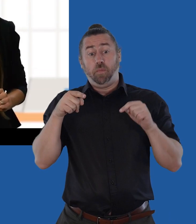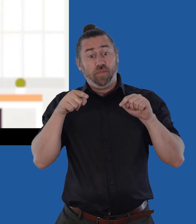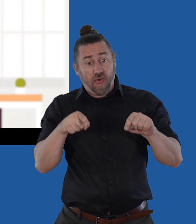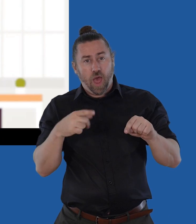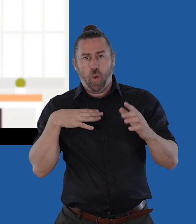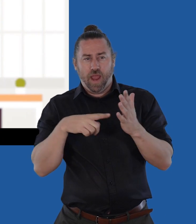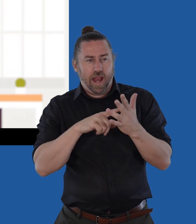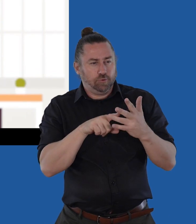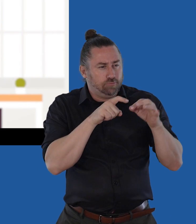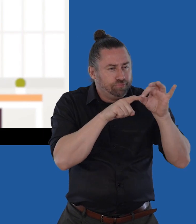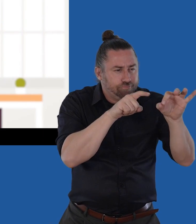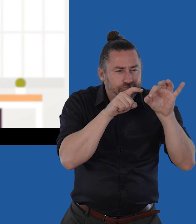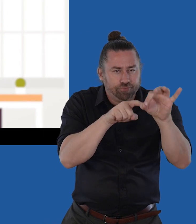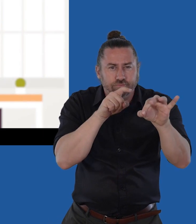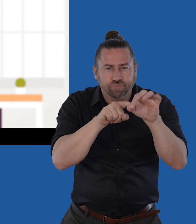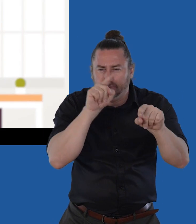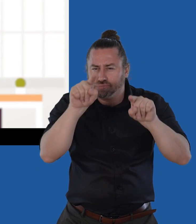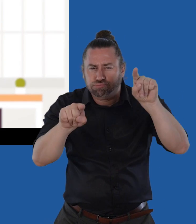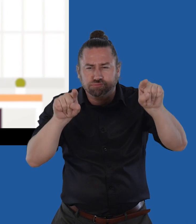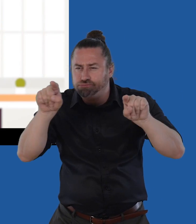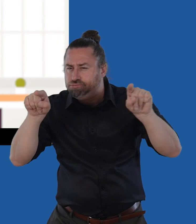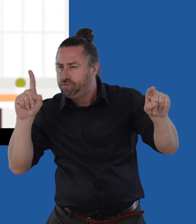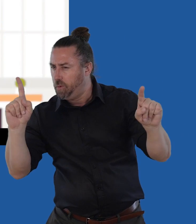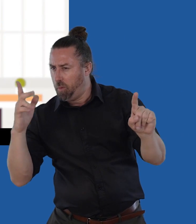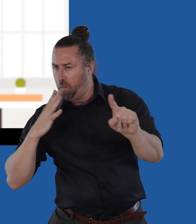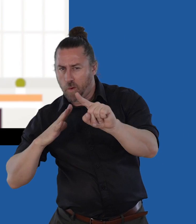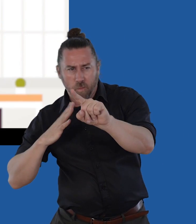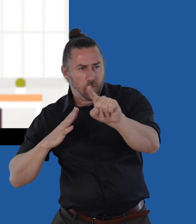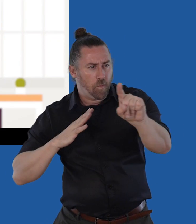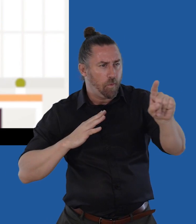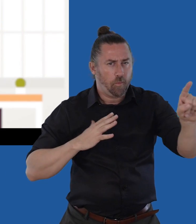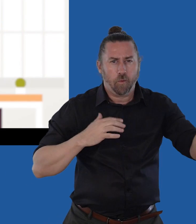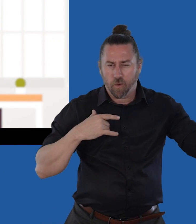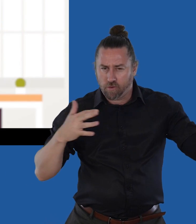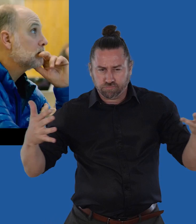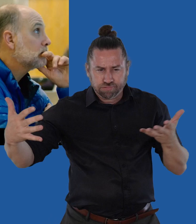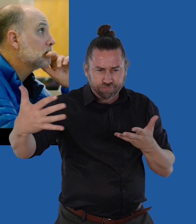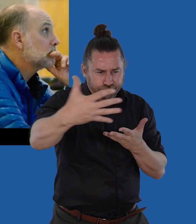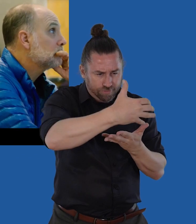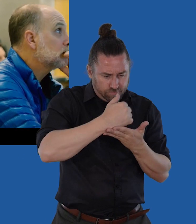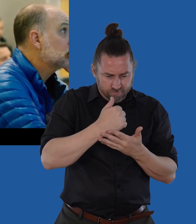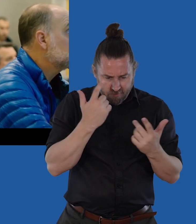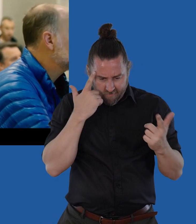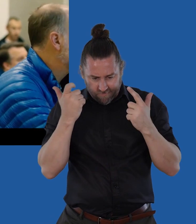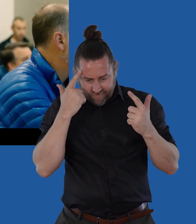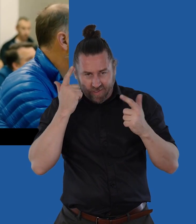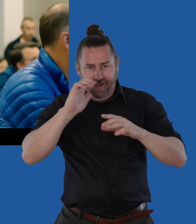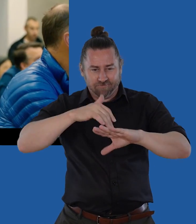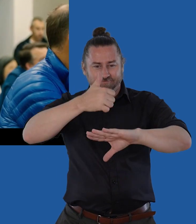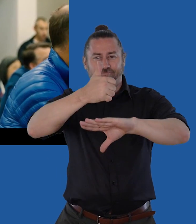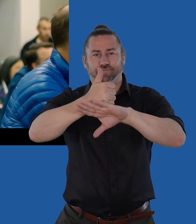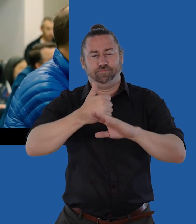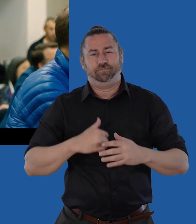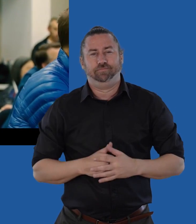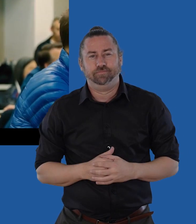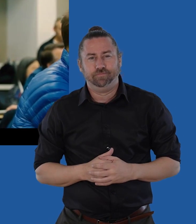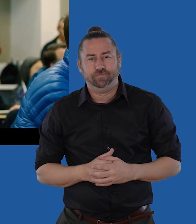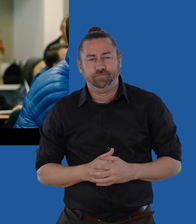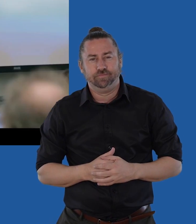and identify opportunities, to improve their lives through the use of our technology. When designing and building our features, we conduct usability studies,